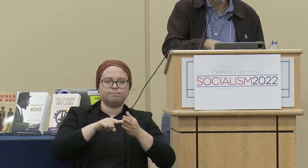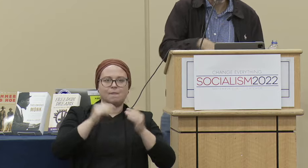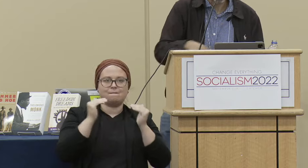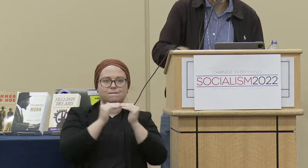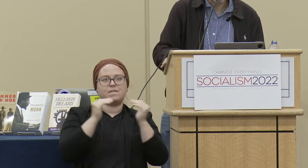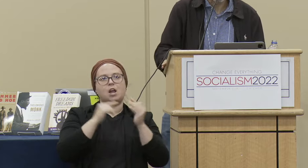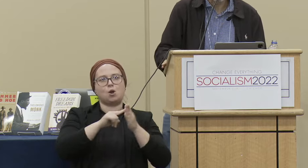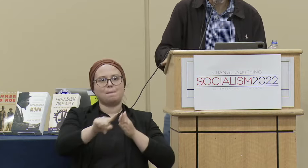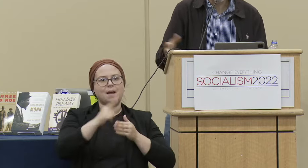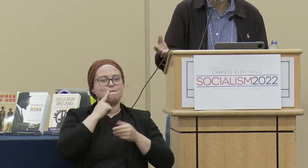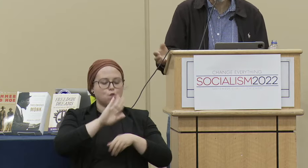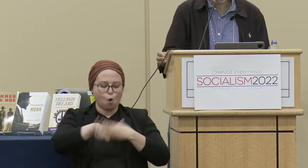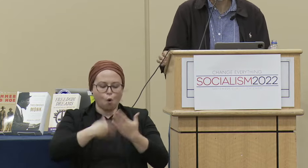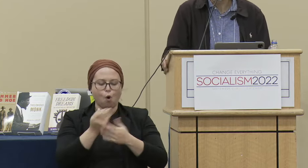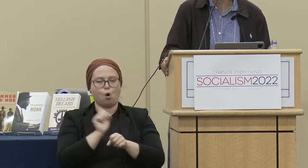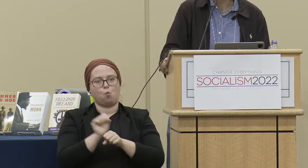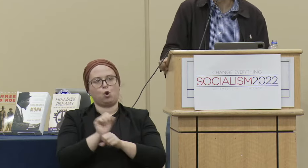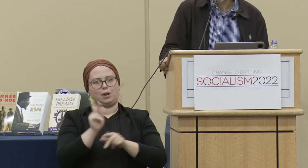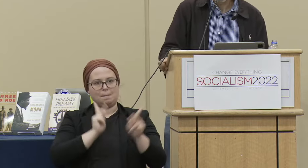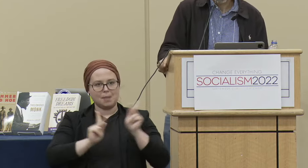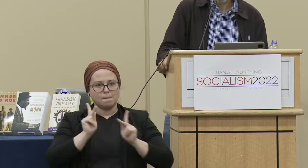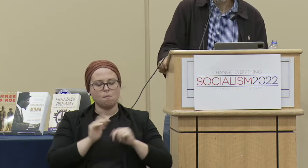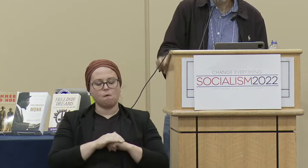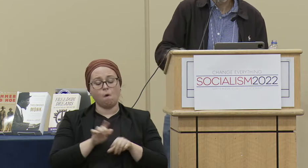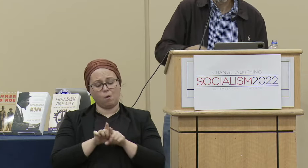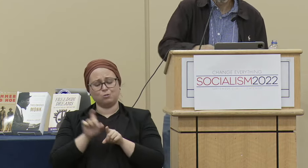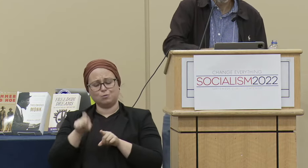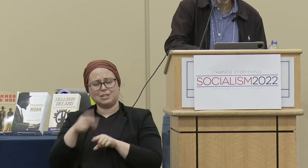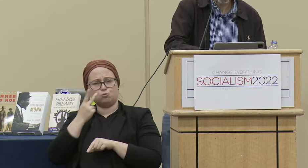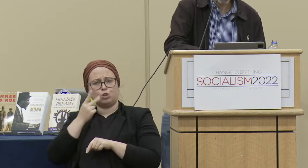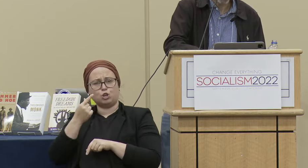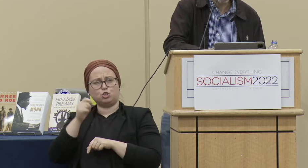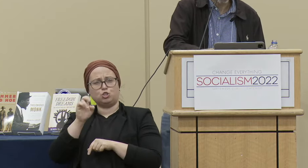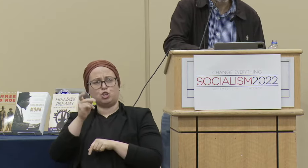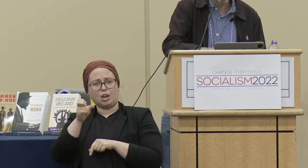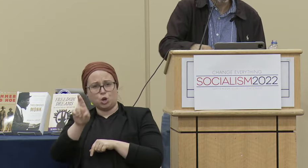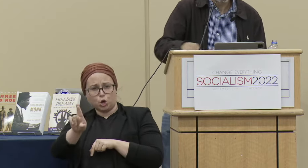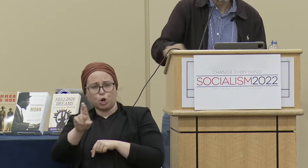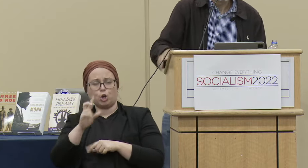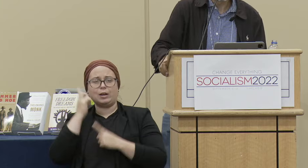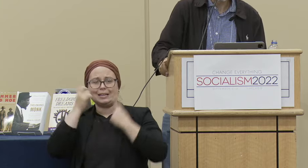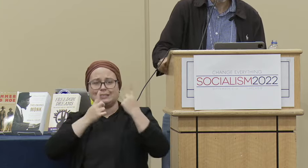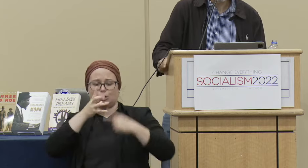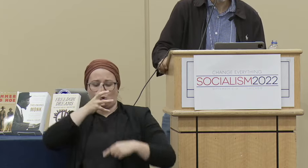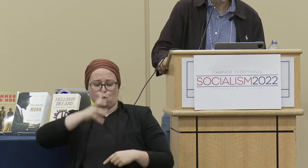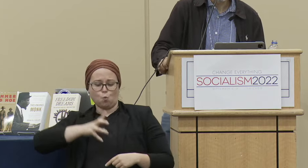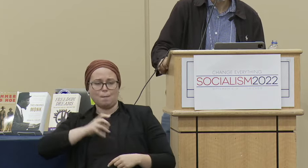opportunity is now the pressure on wages for all working people . And I also add, just very quickly, it should make us look